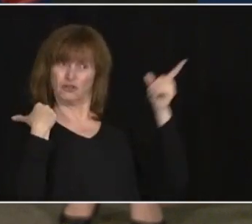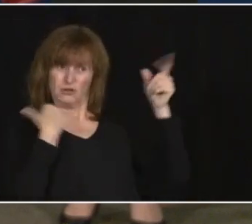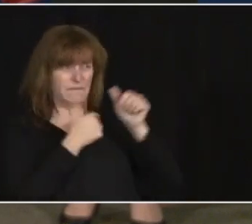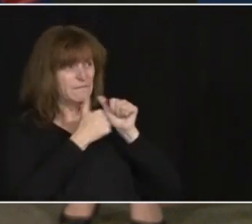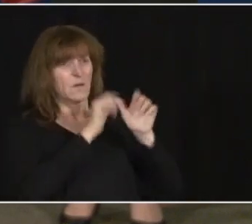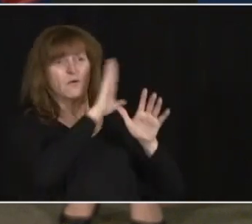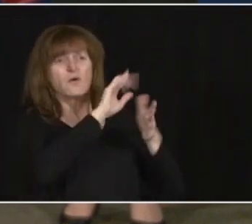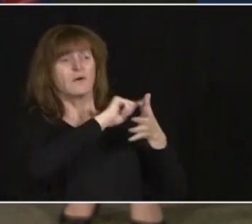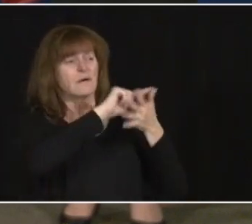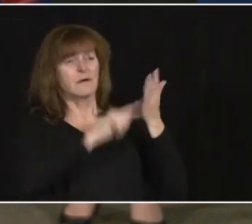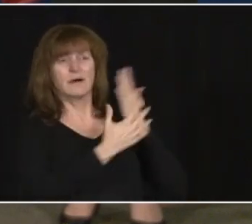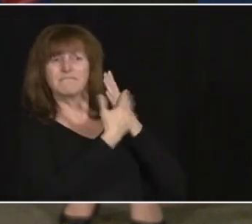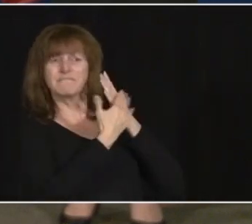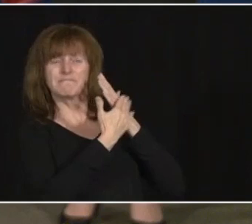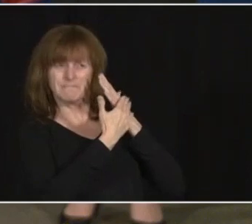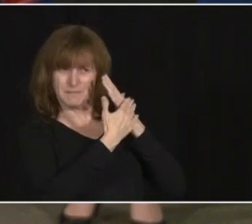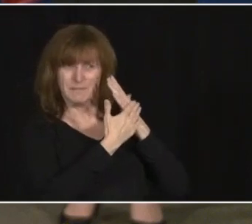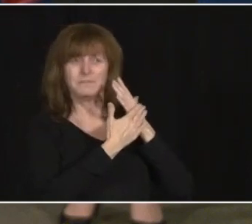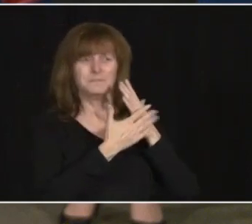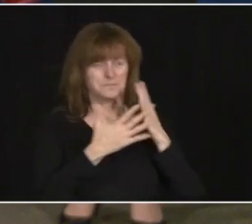getting -- as I said before, cabin